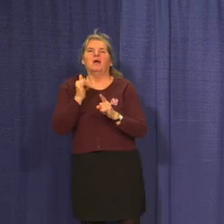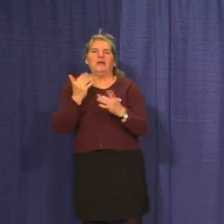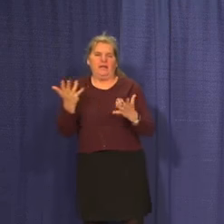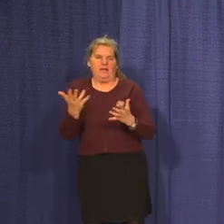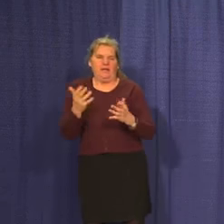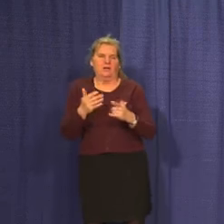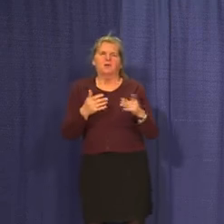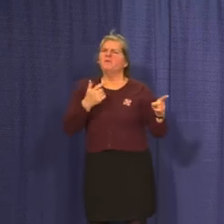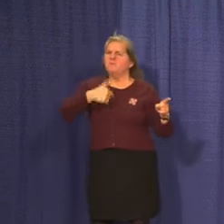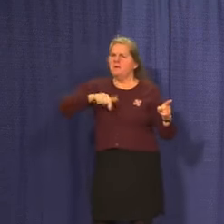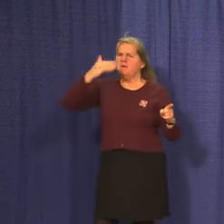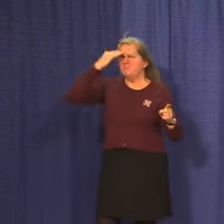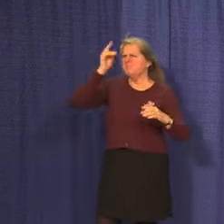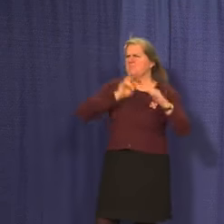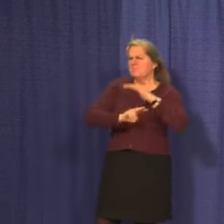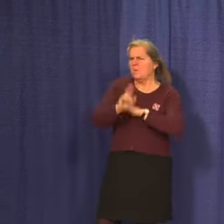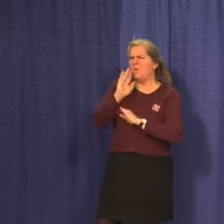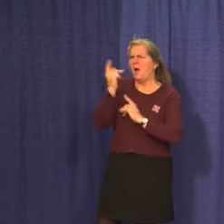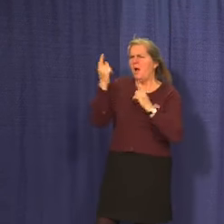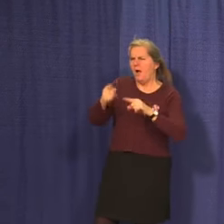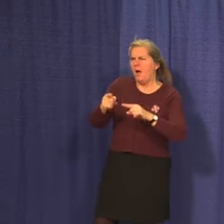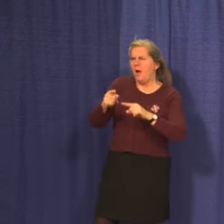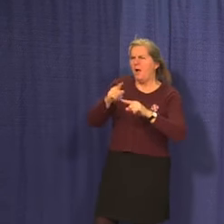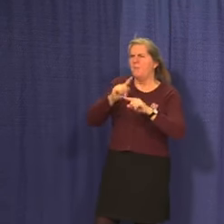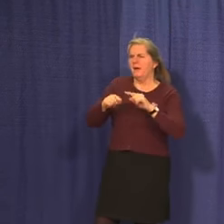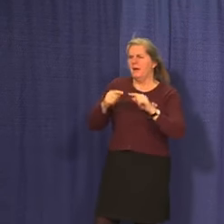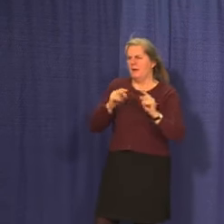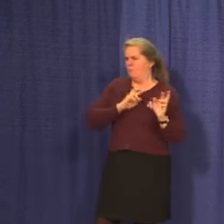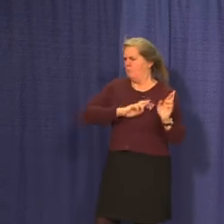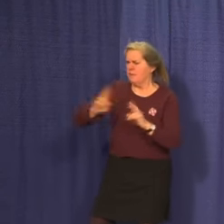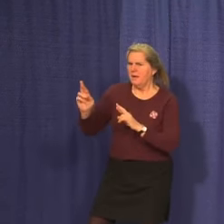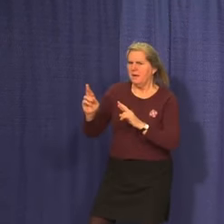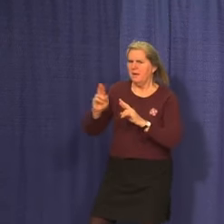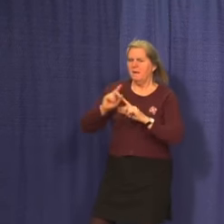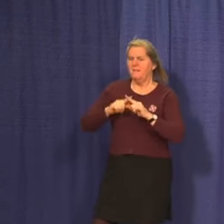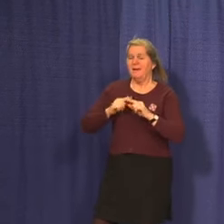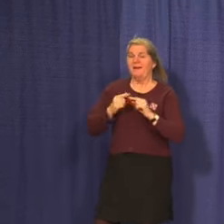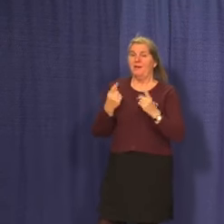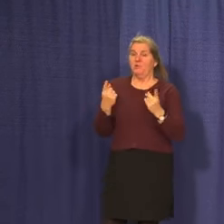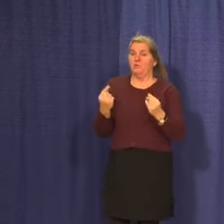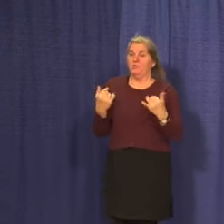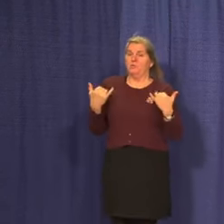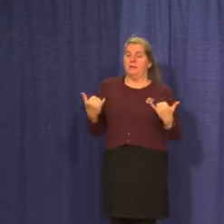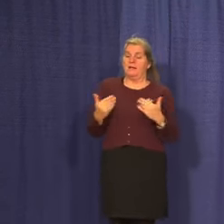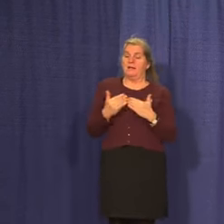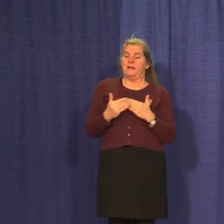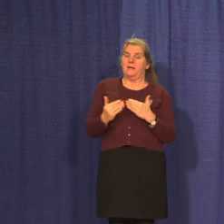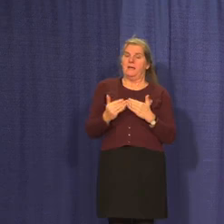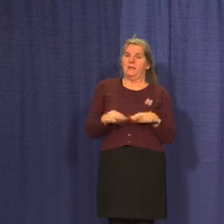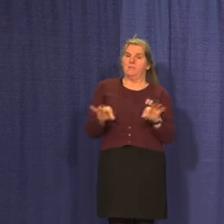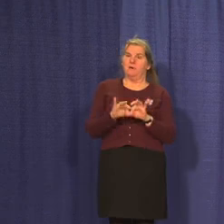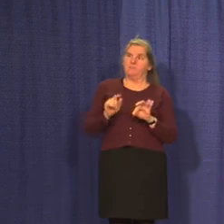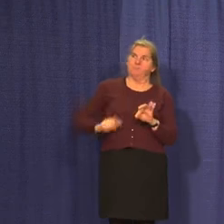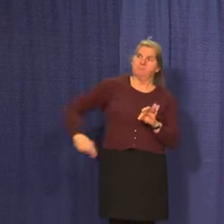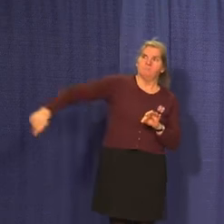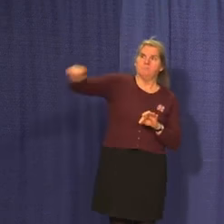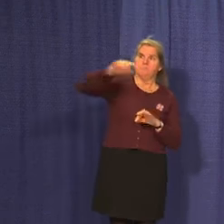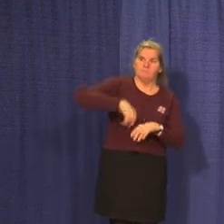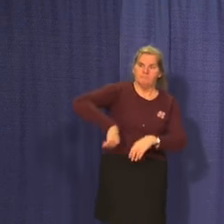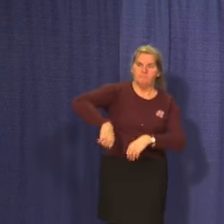HAVE BEEN PREPARING FOR IT. WHAT WE DUE FROM HERE IS DEFINITELY UP TO US. AS I SAID JUST THE OTHER DAY, IN